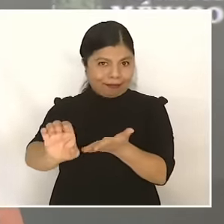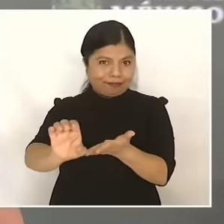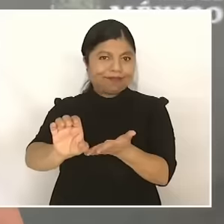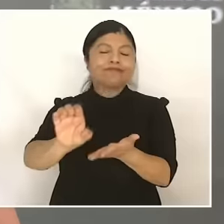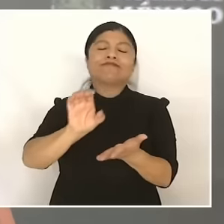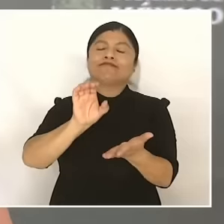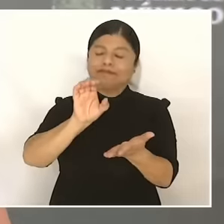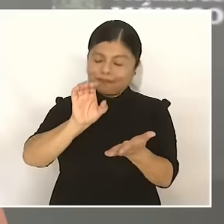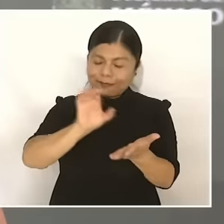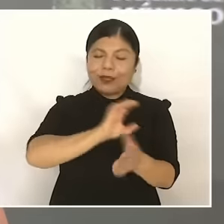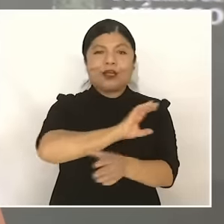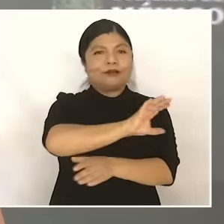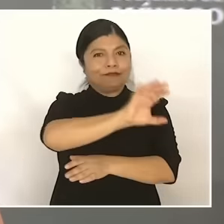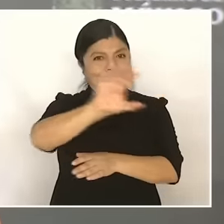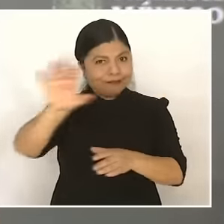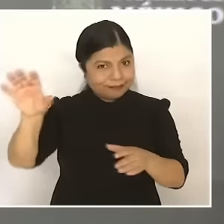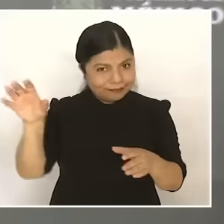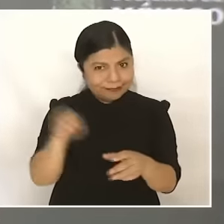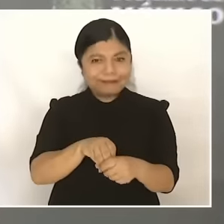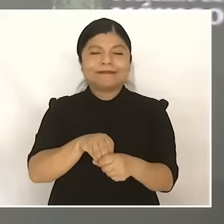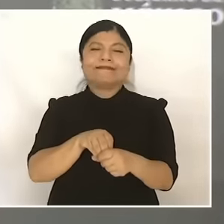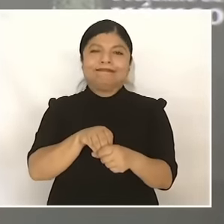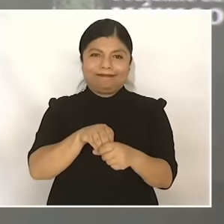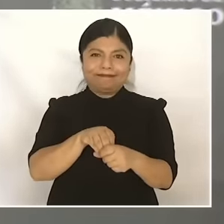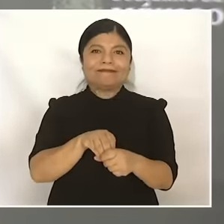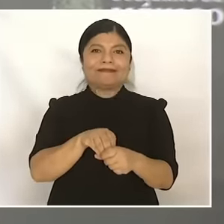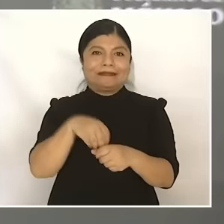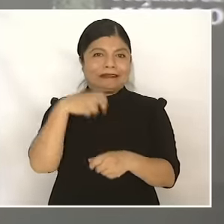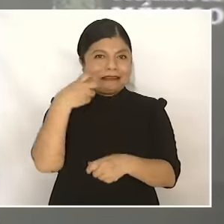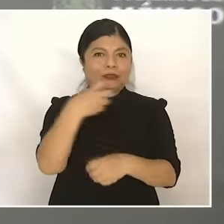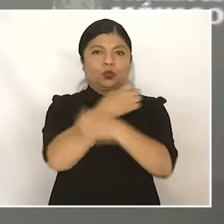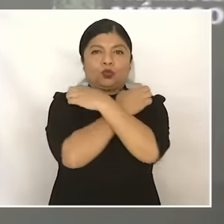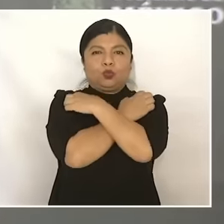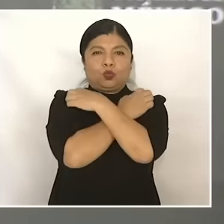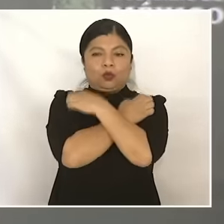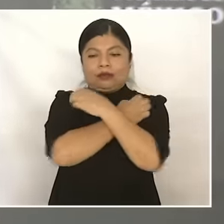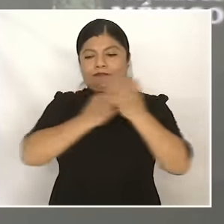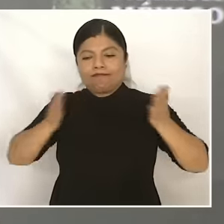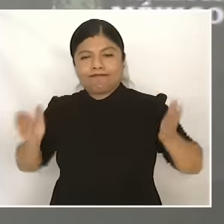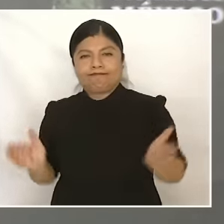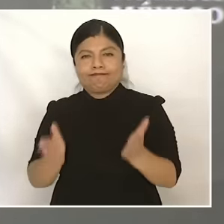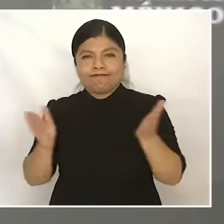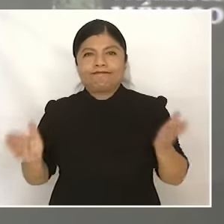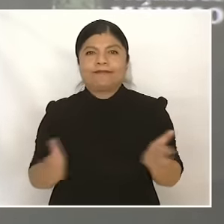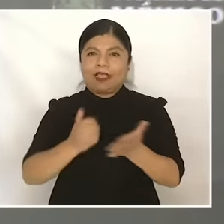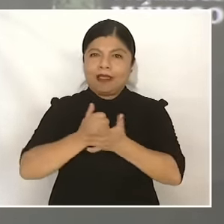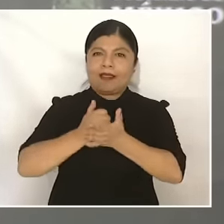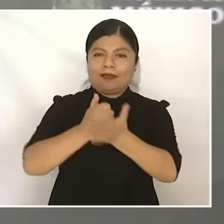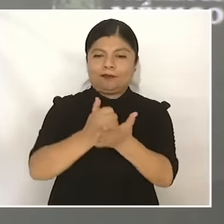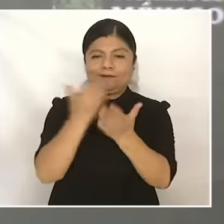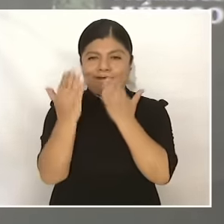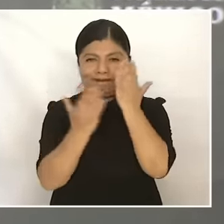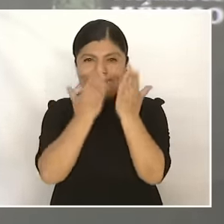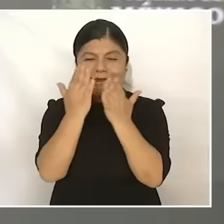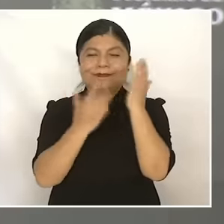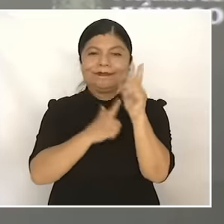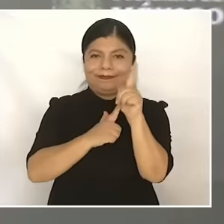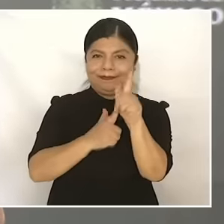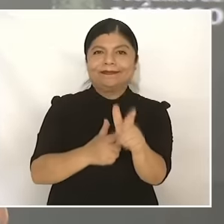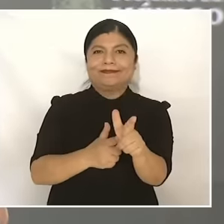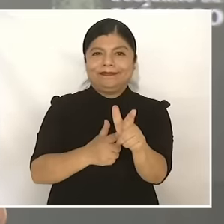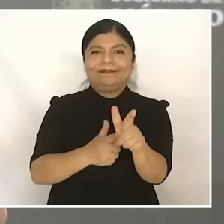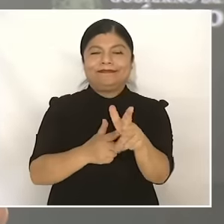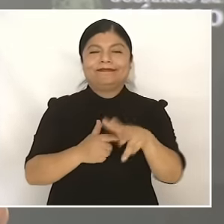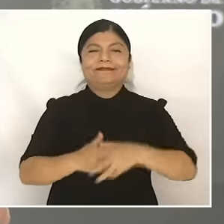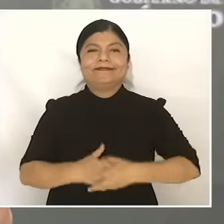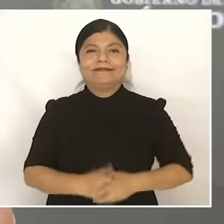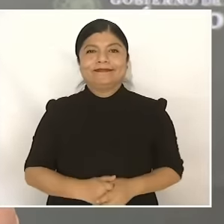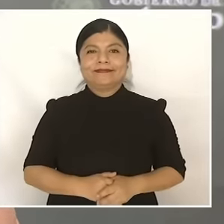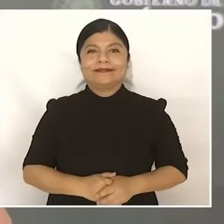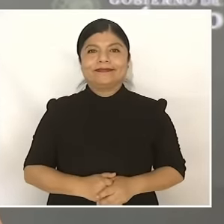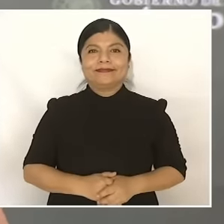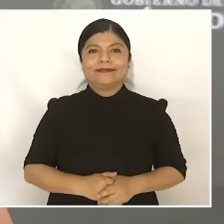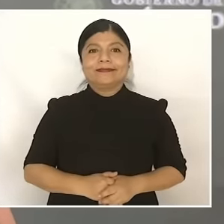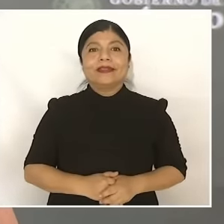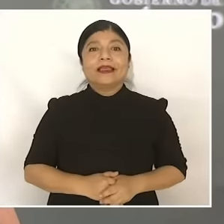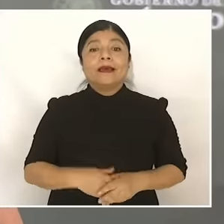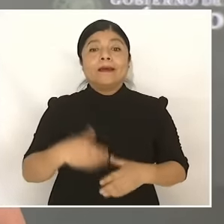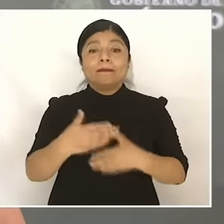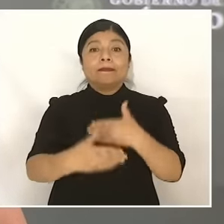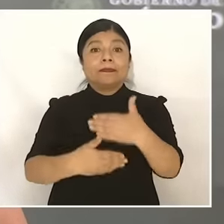it is part of the strengthening of public education. And we are also going to start hiring more doctors and nurses